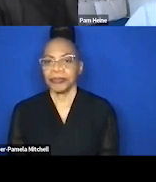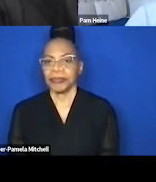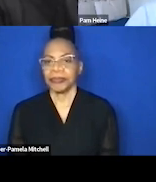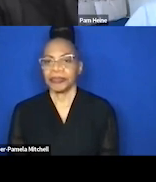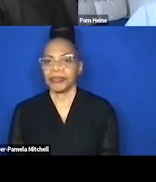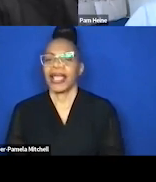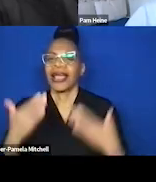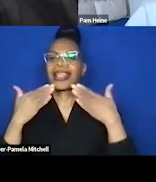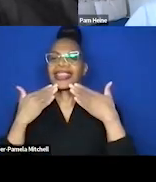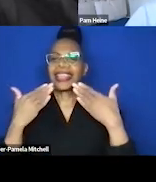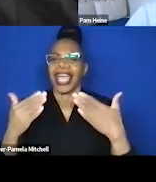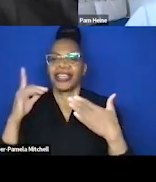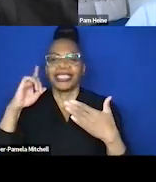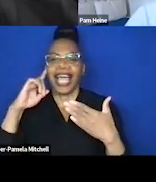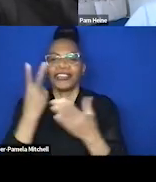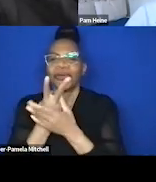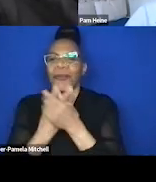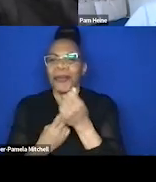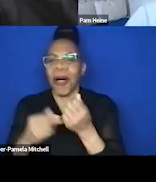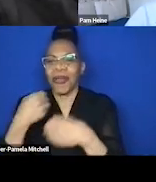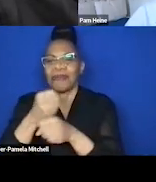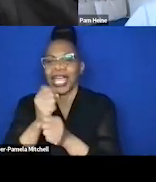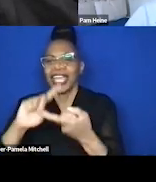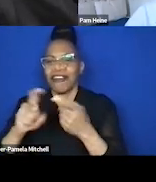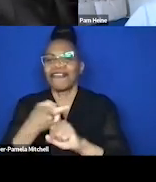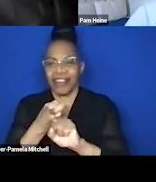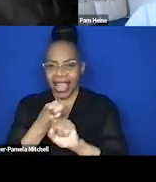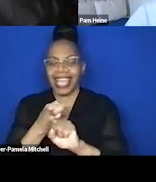Thank you. It sounds like you both made a friend. You know.